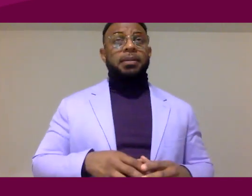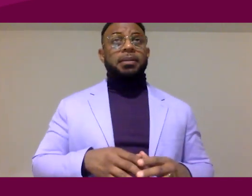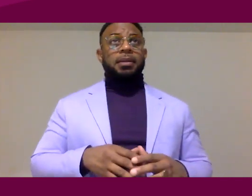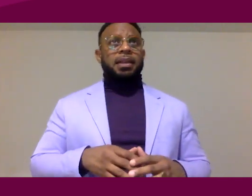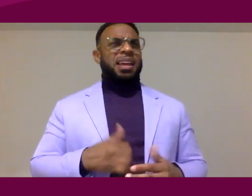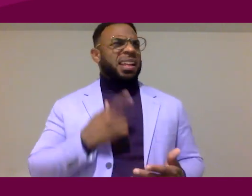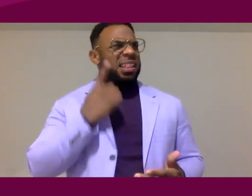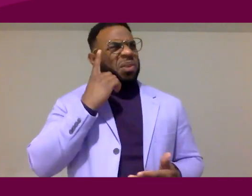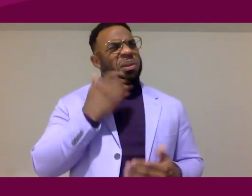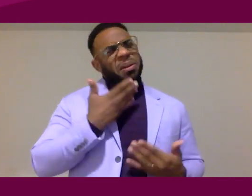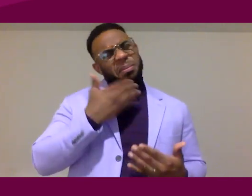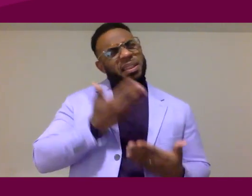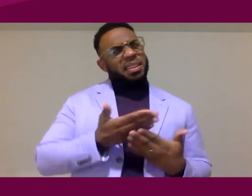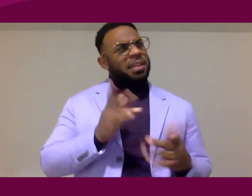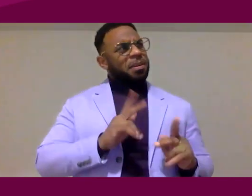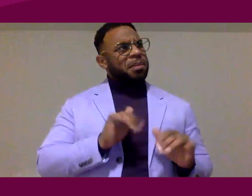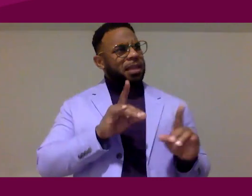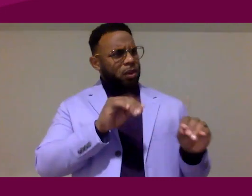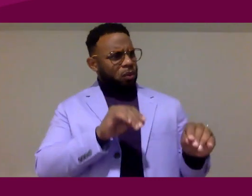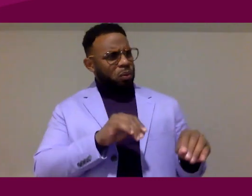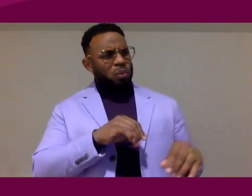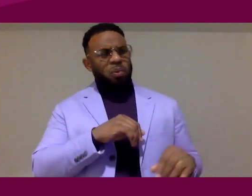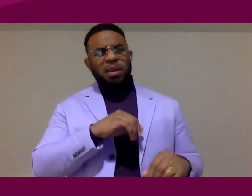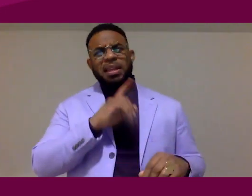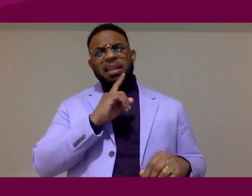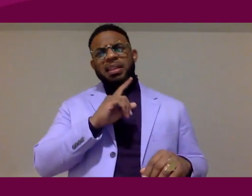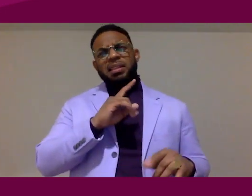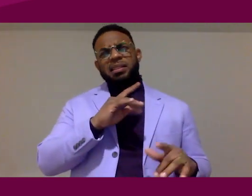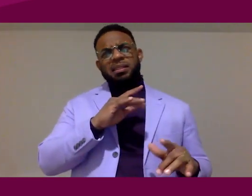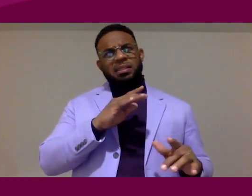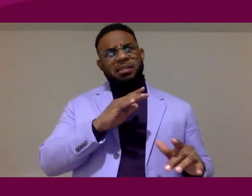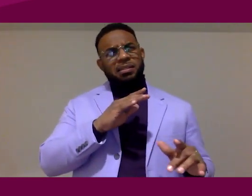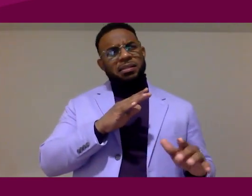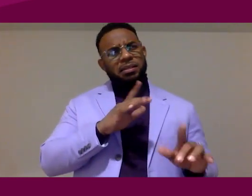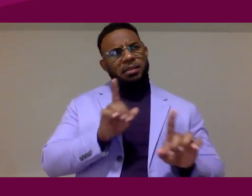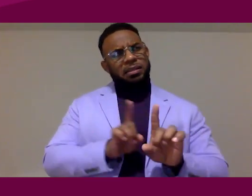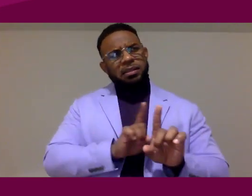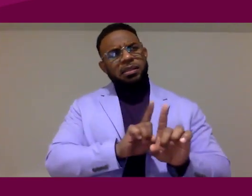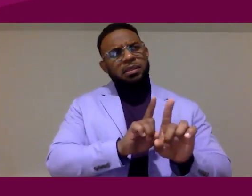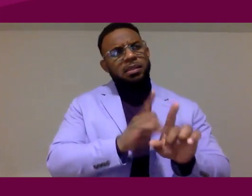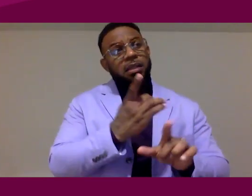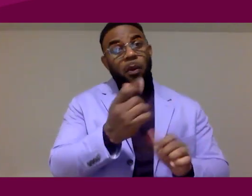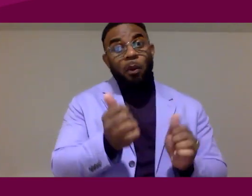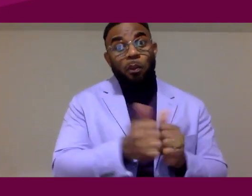I think one of the best things people can do is shadow somebody with a disability for